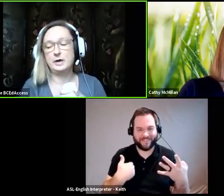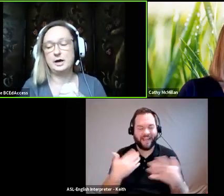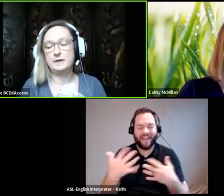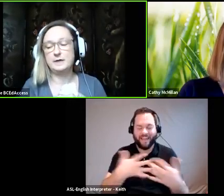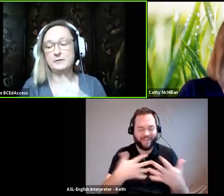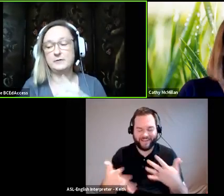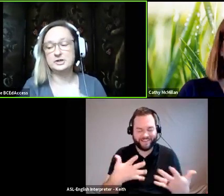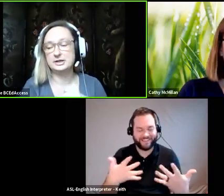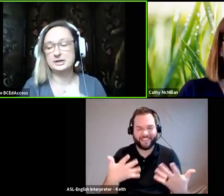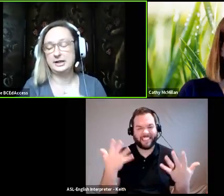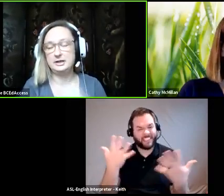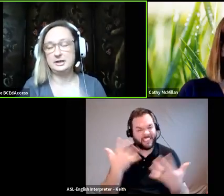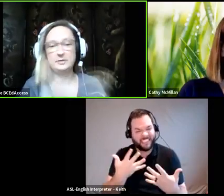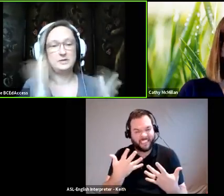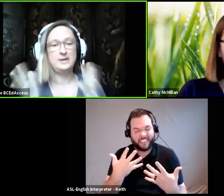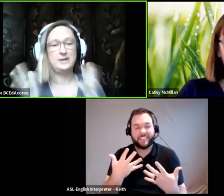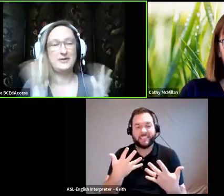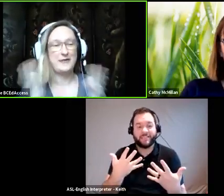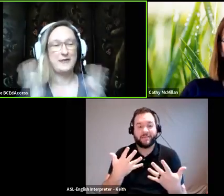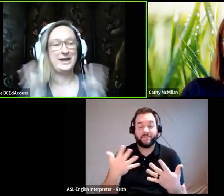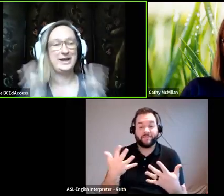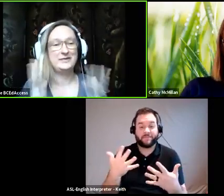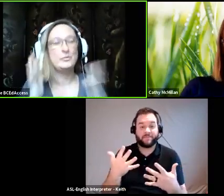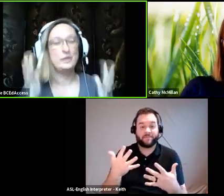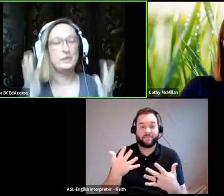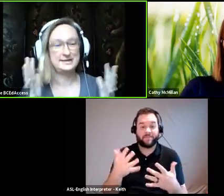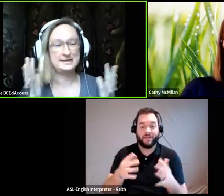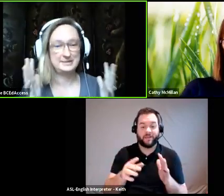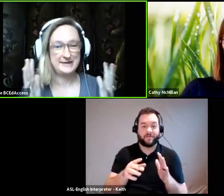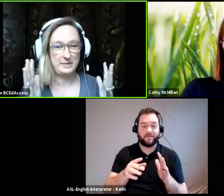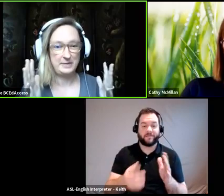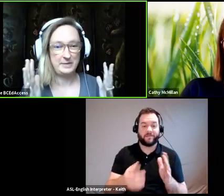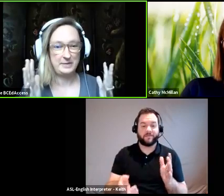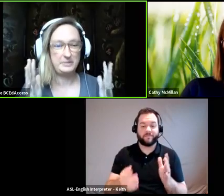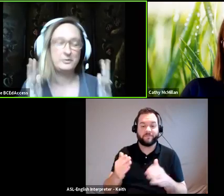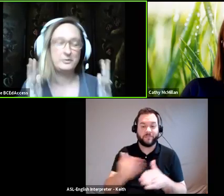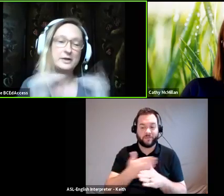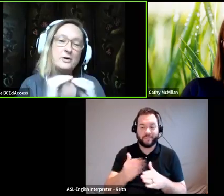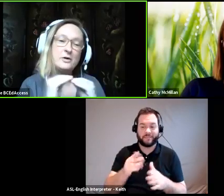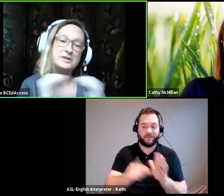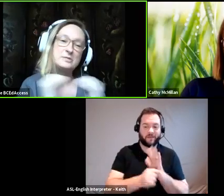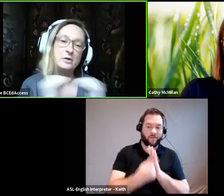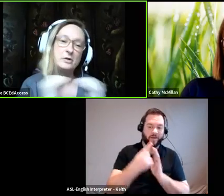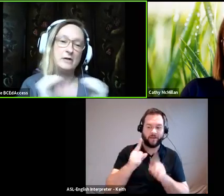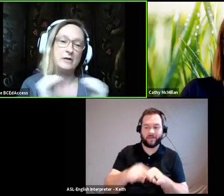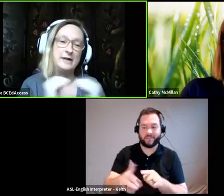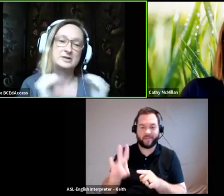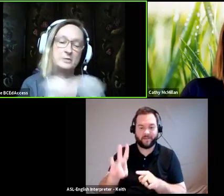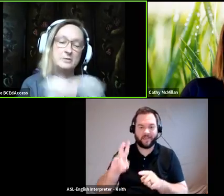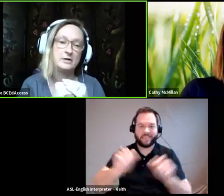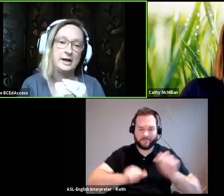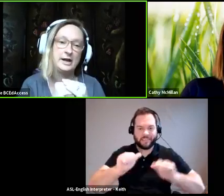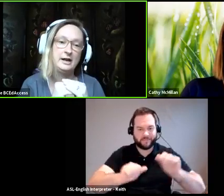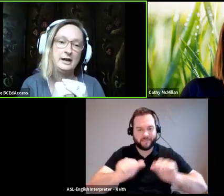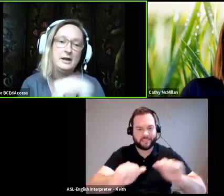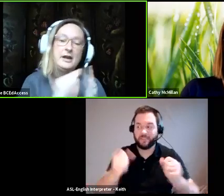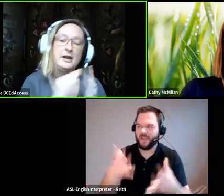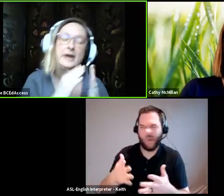other stuff. So, unfortunately you know between all that we had even more between all that we had even more assessments happening. and people